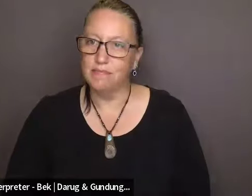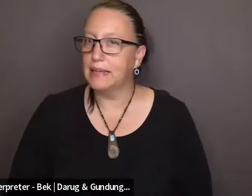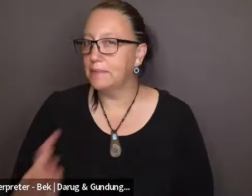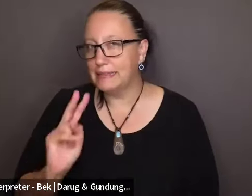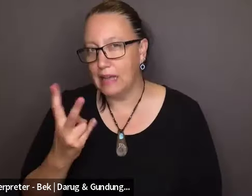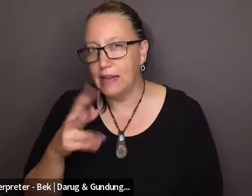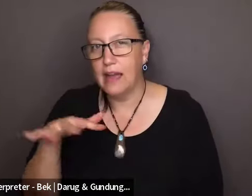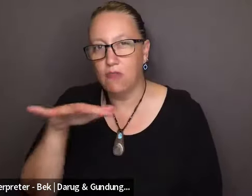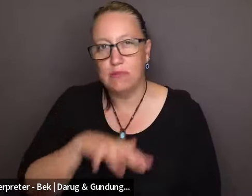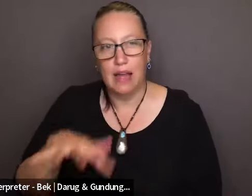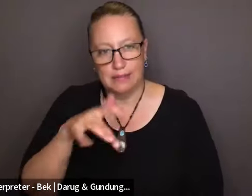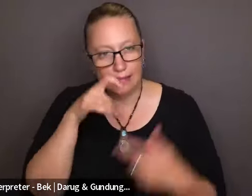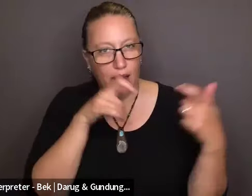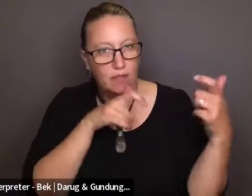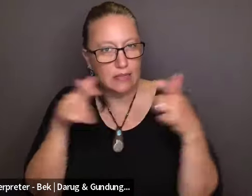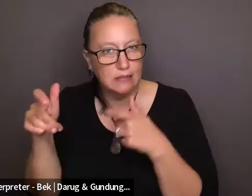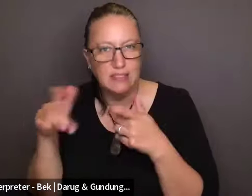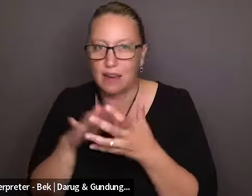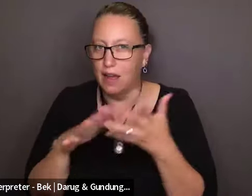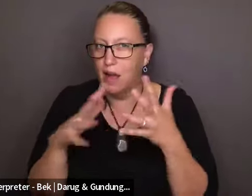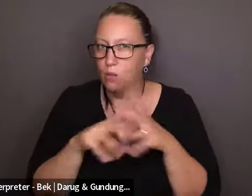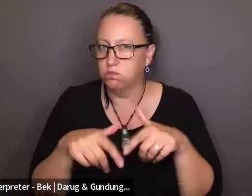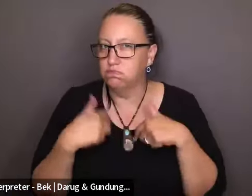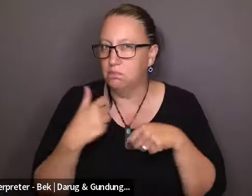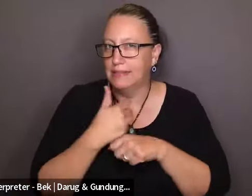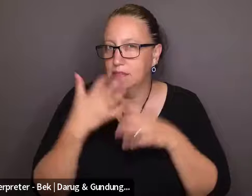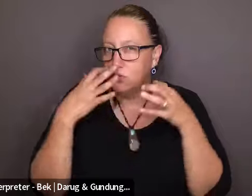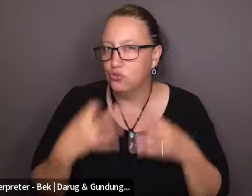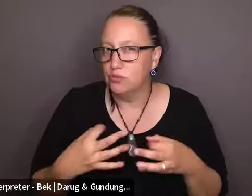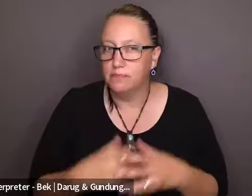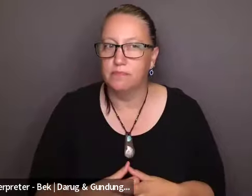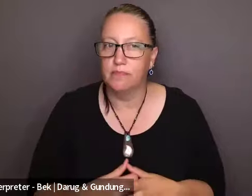advisory positions that don't actually influence decision